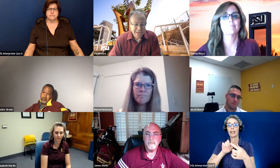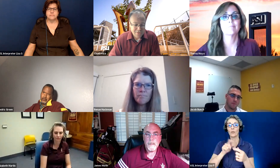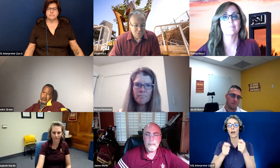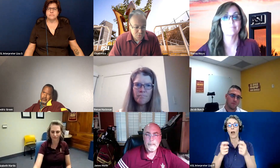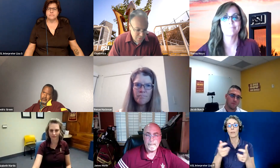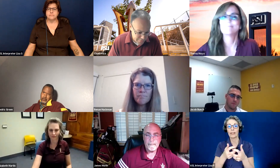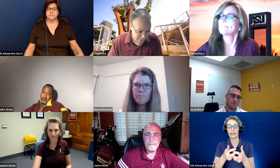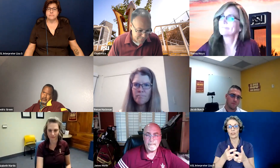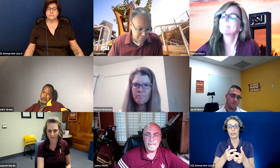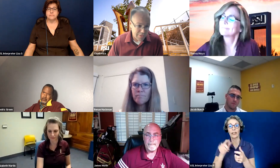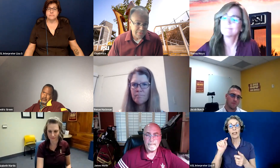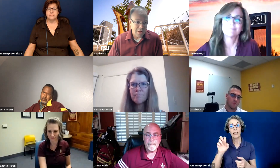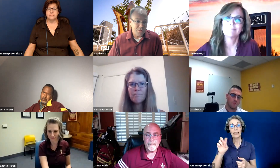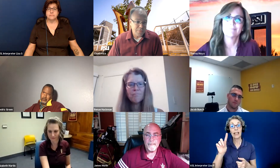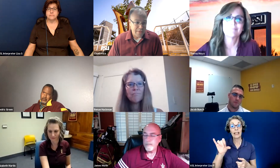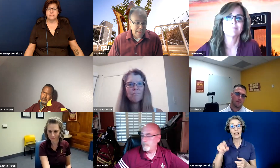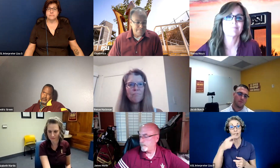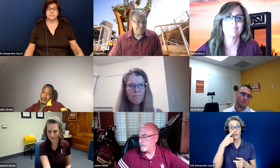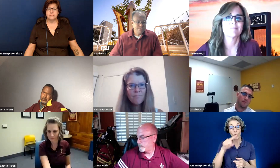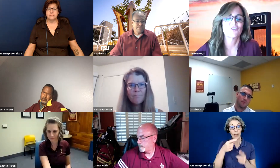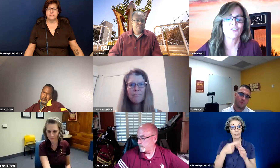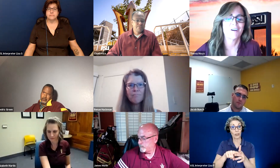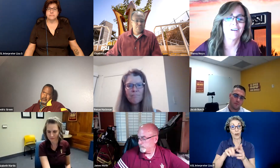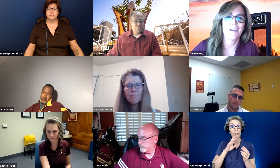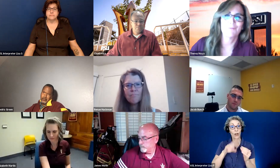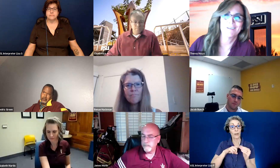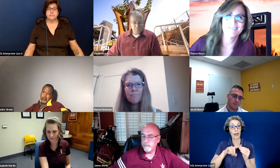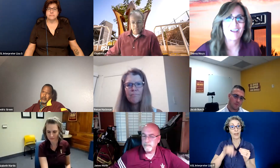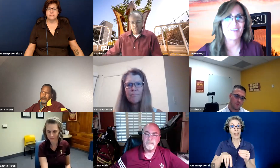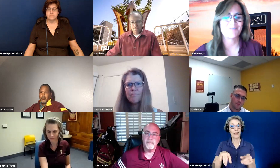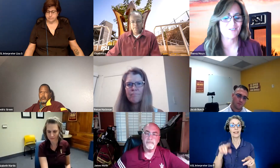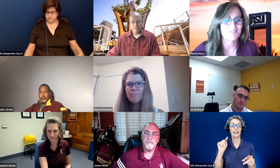Teddy, would you start us off and talk a little bit about that? I would, I'd love to.